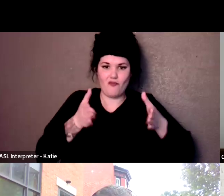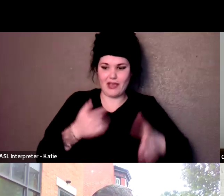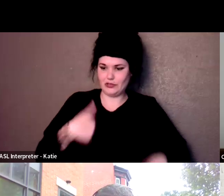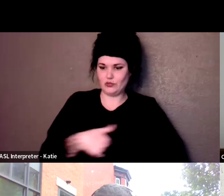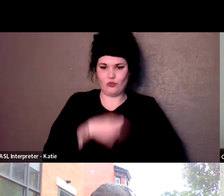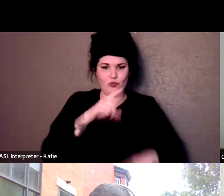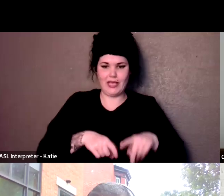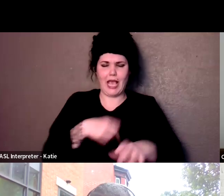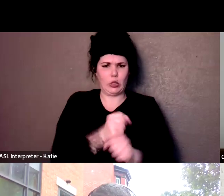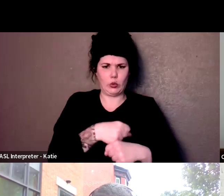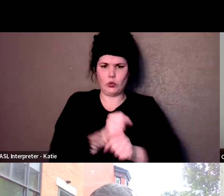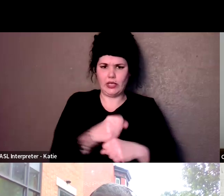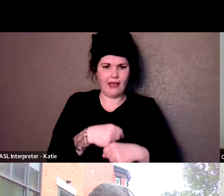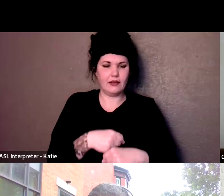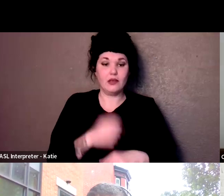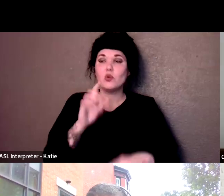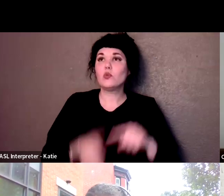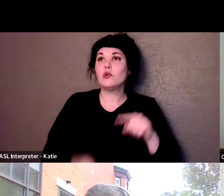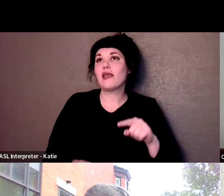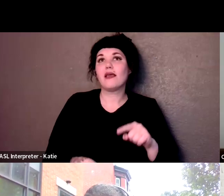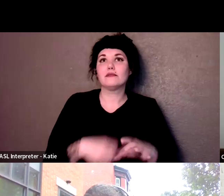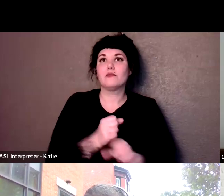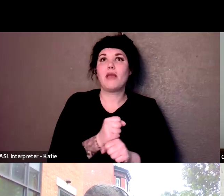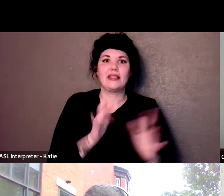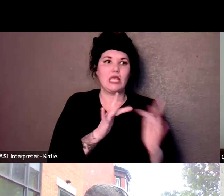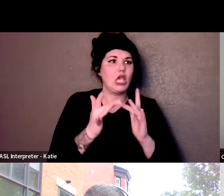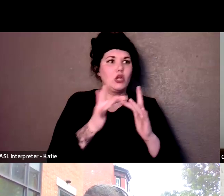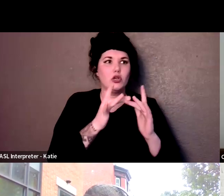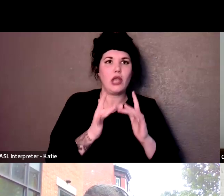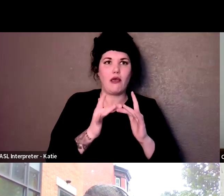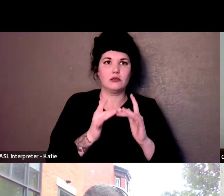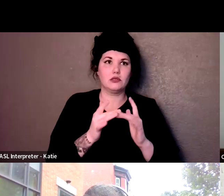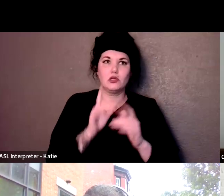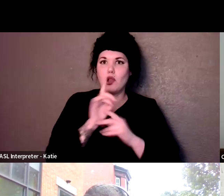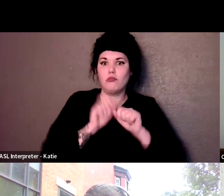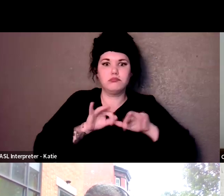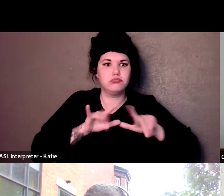prevalent more quickly, but what we can do is recognize that people in rural communities have